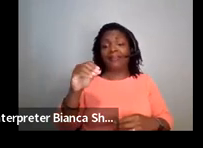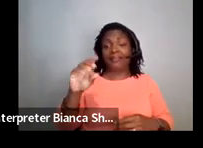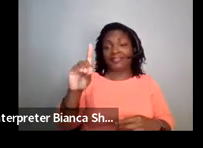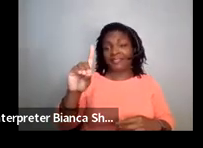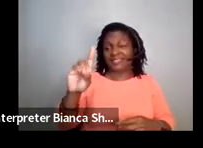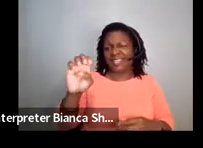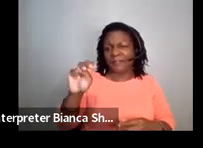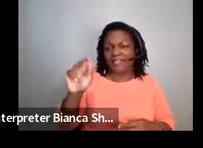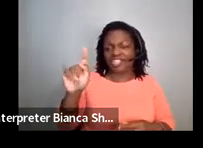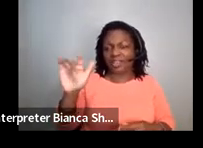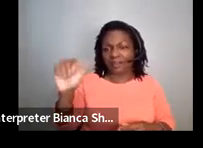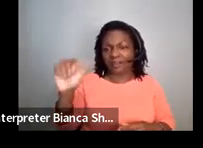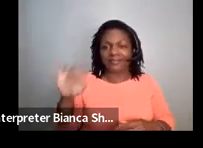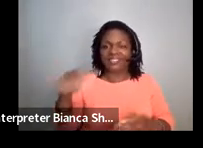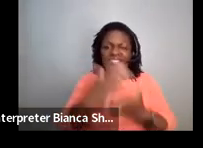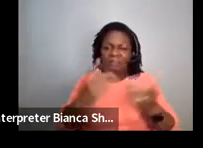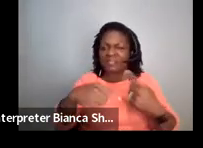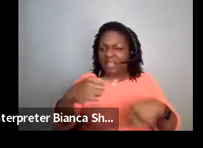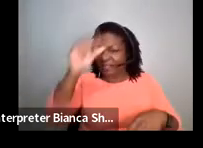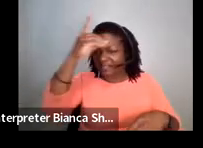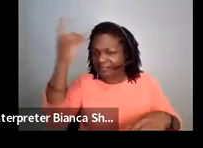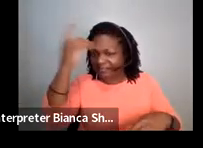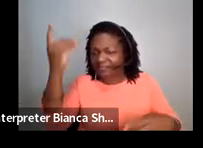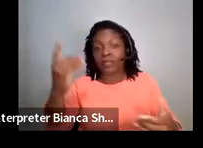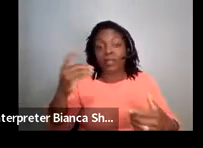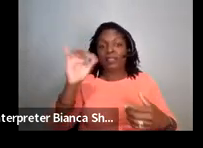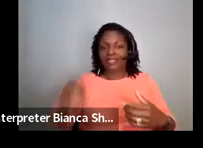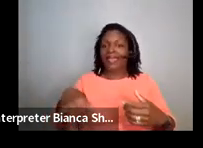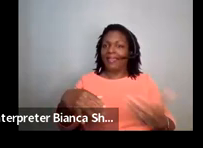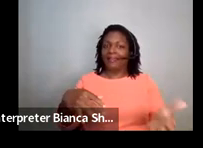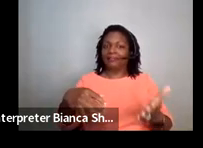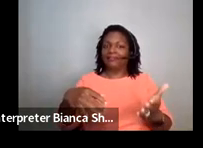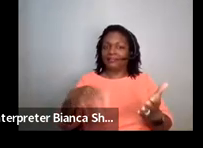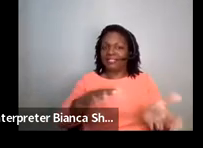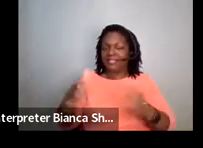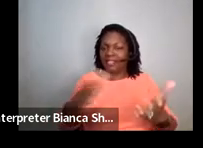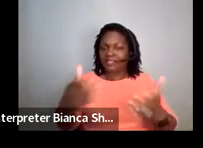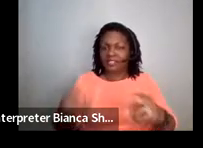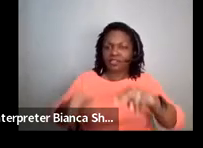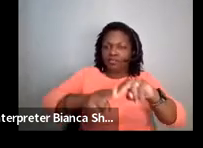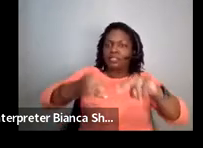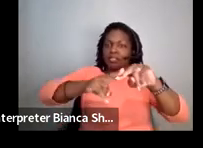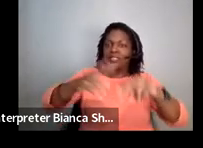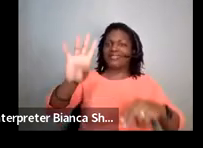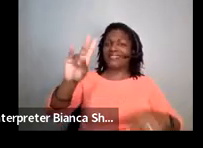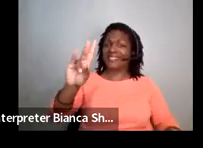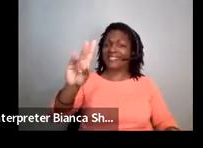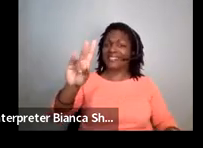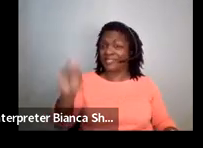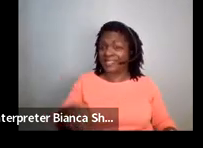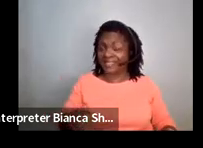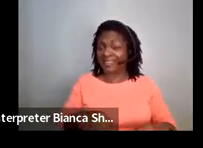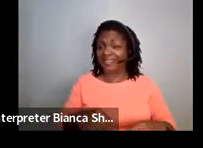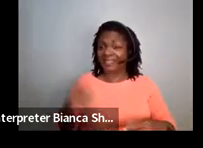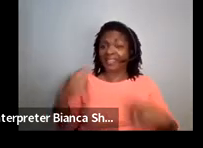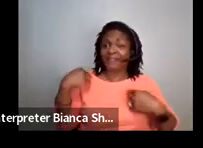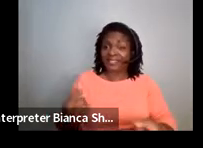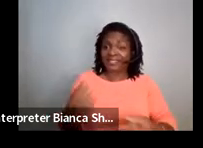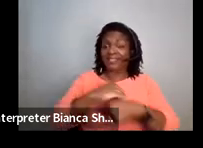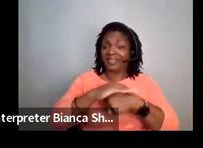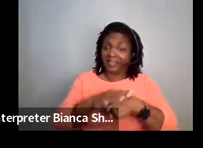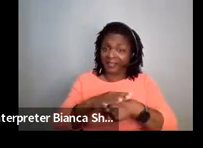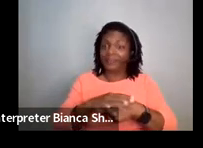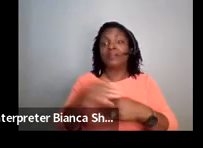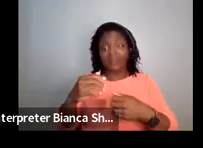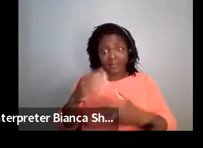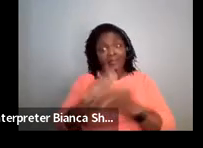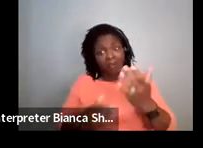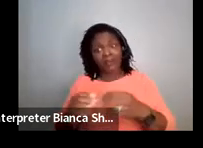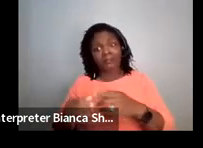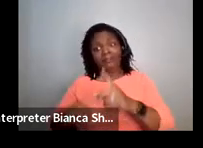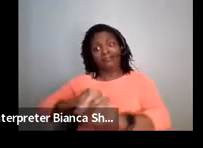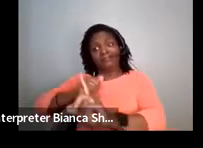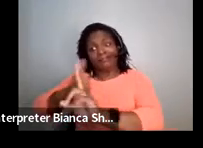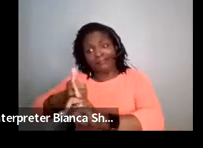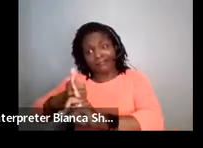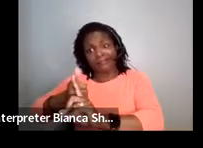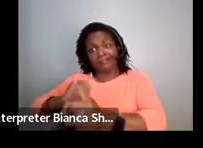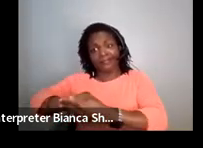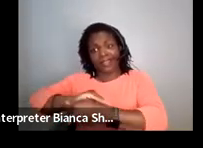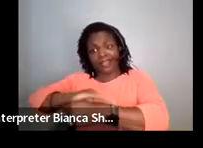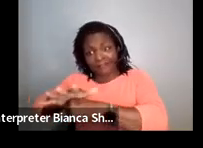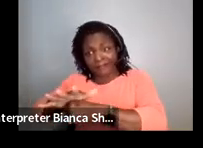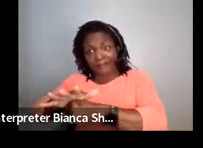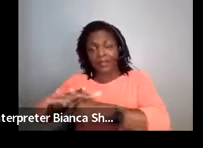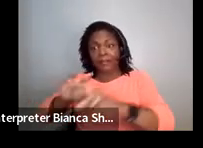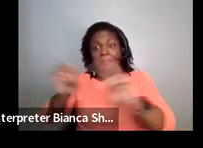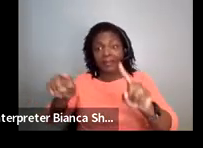But absolutely 17% during the pandemic. So not only did we have seniors who passed away with the pandemic, Then you had an increase of almost 17%. more.